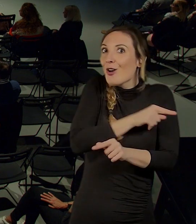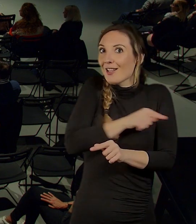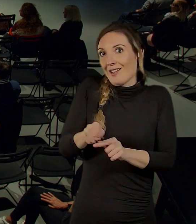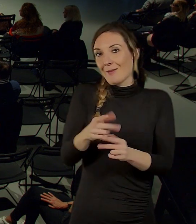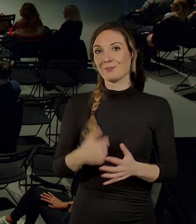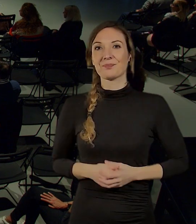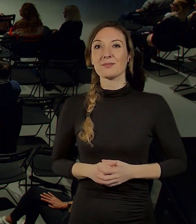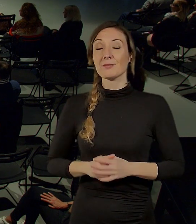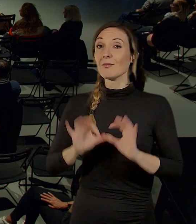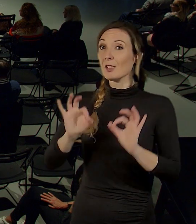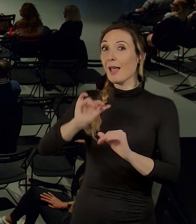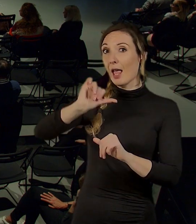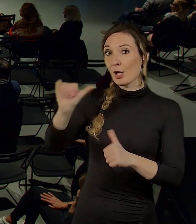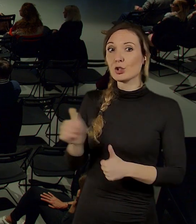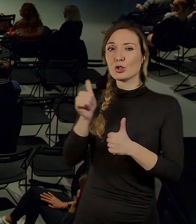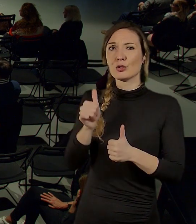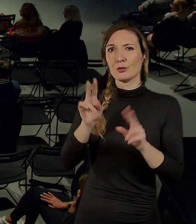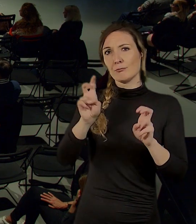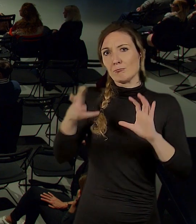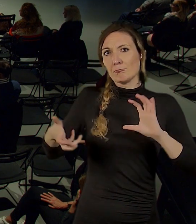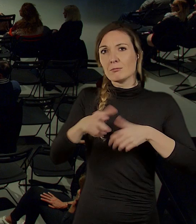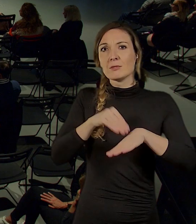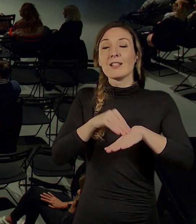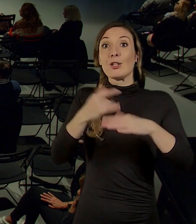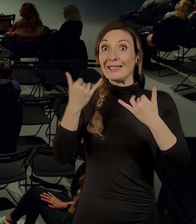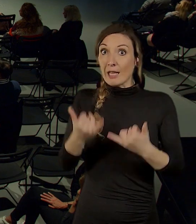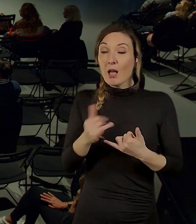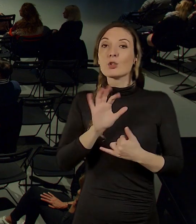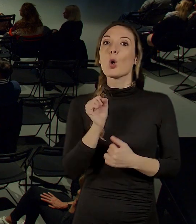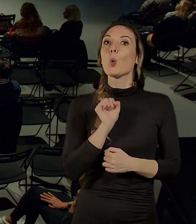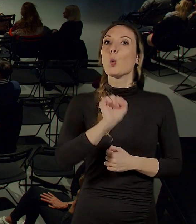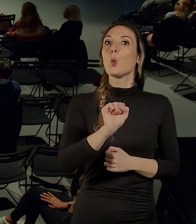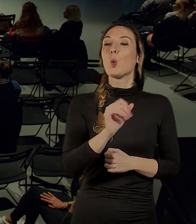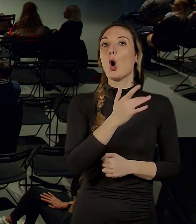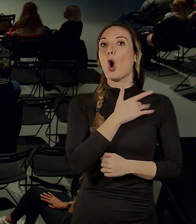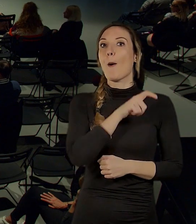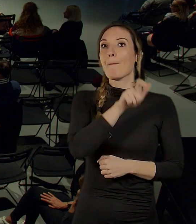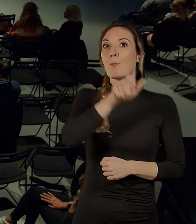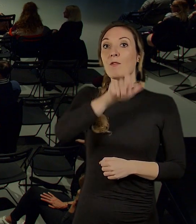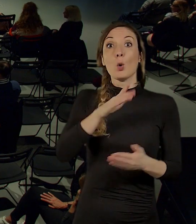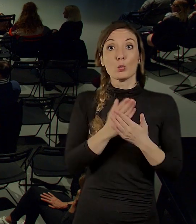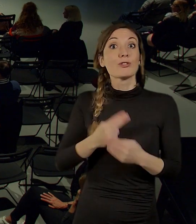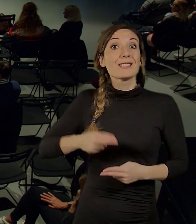How will the health of the current residents and then the residents of the first stages be protected